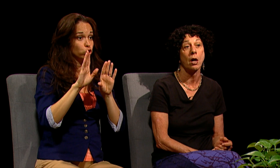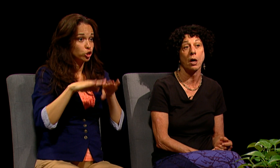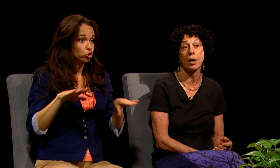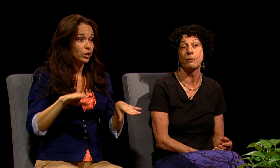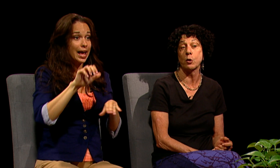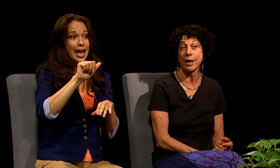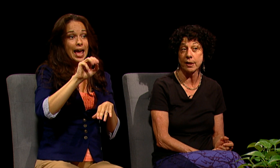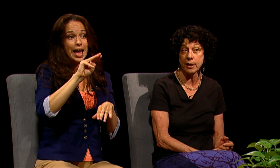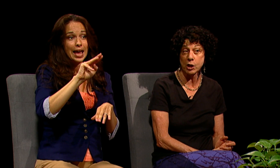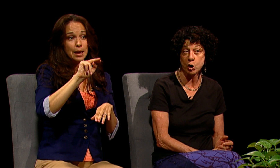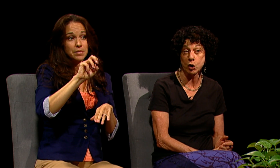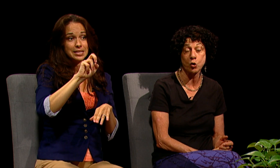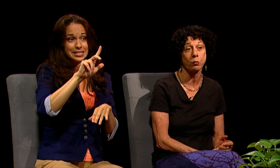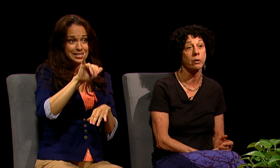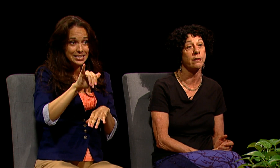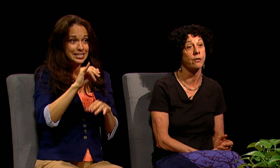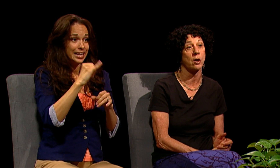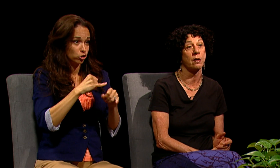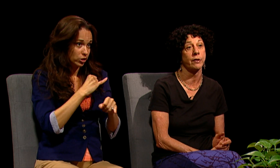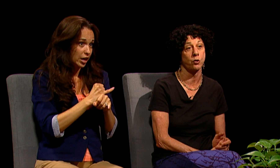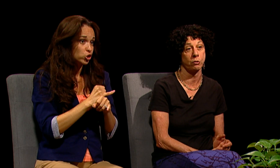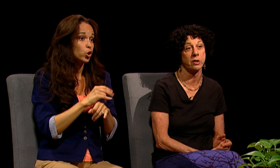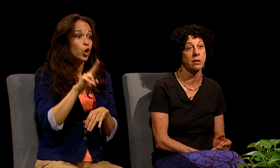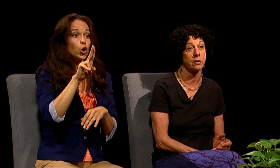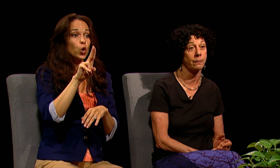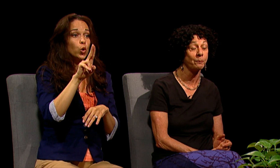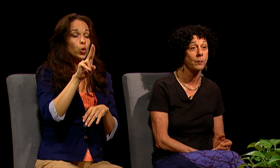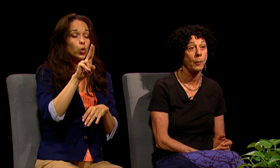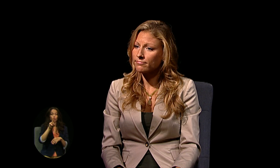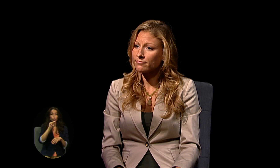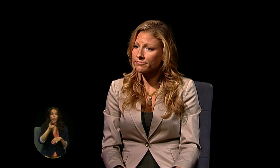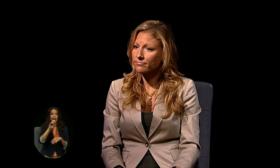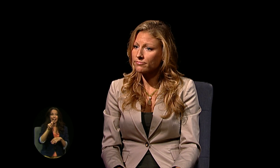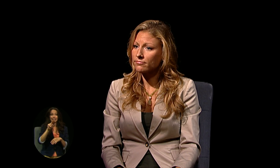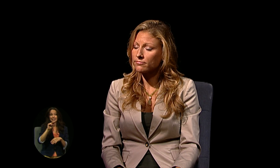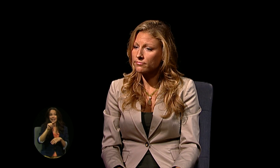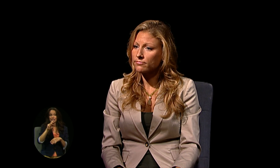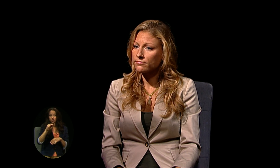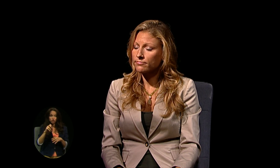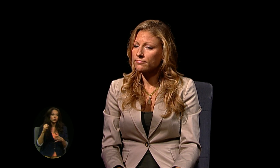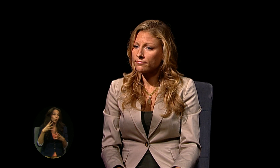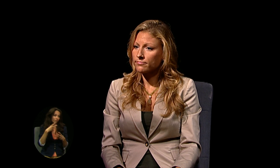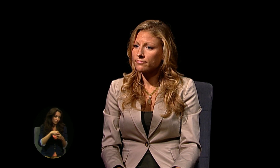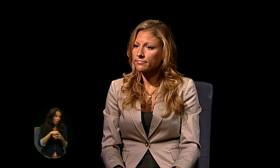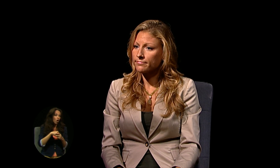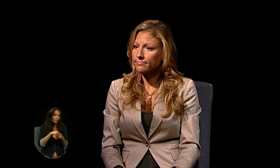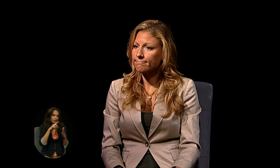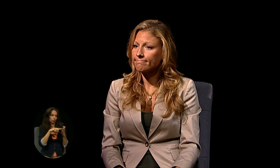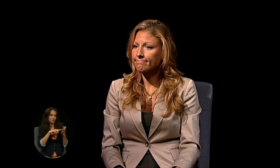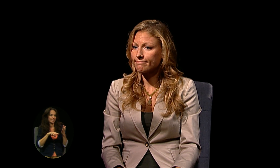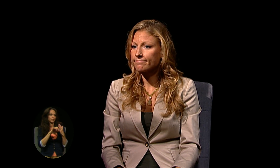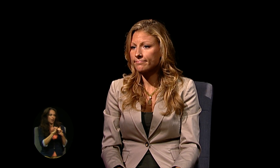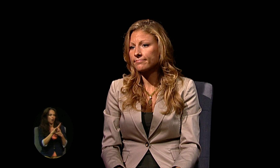THE UNITED NATIONS WERE INVOLVED IN CRITICISM OF HUTTO. AND SO, I THINK REALLY IN TODAY'S CLIMATE,